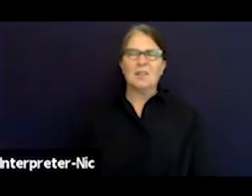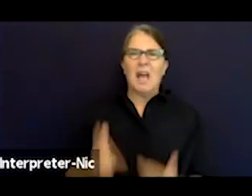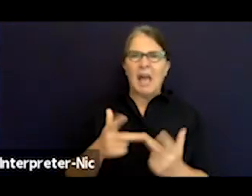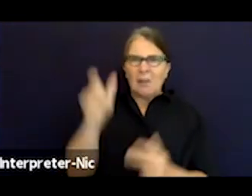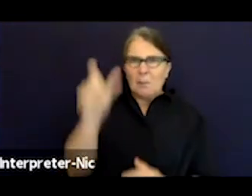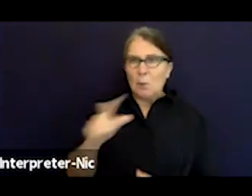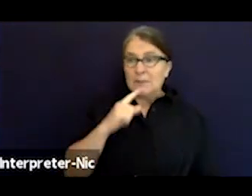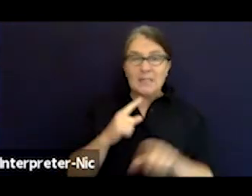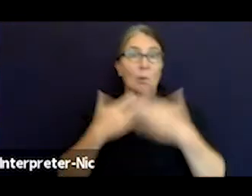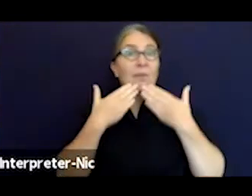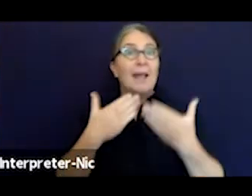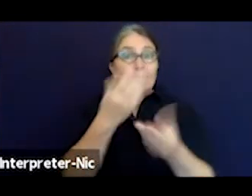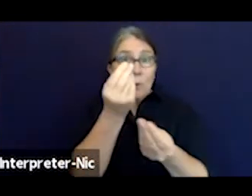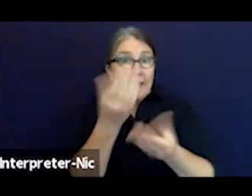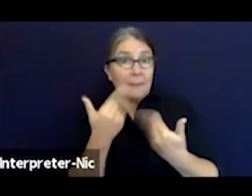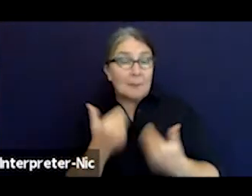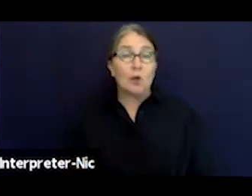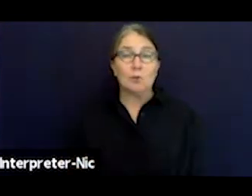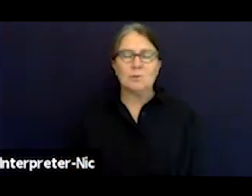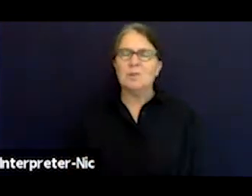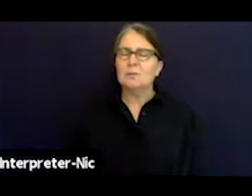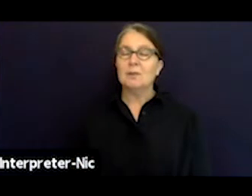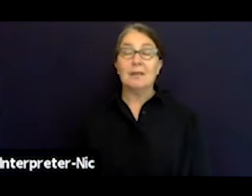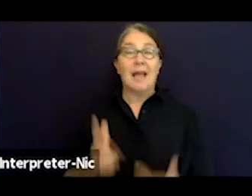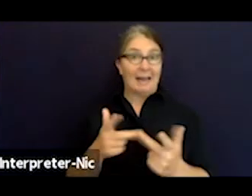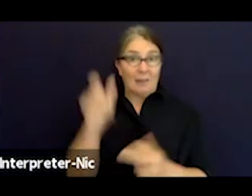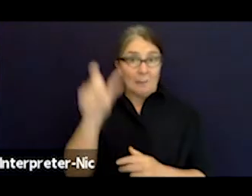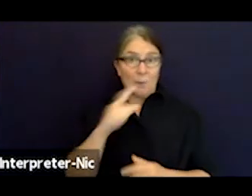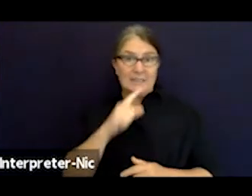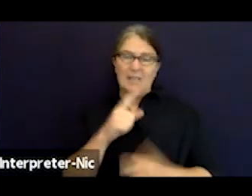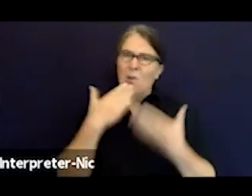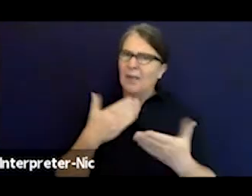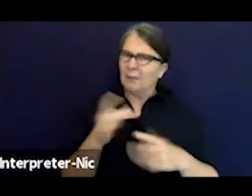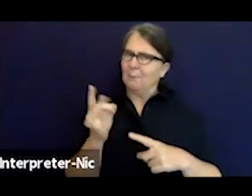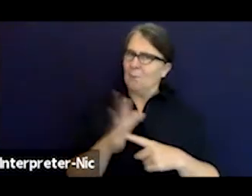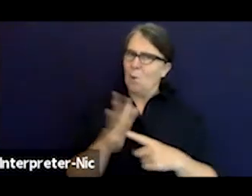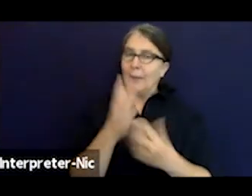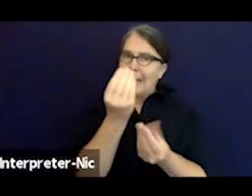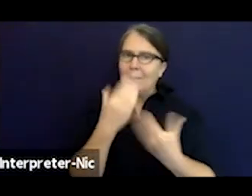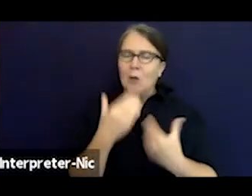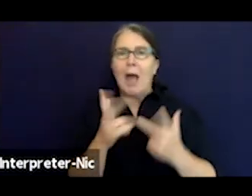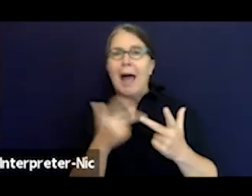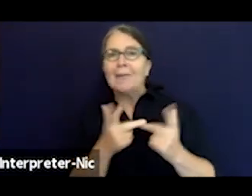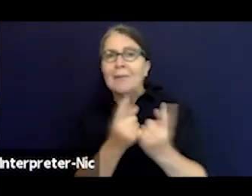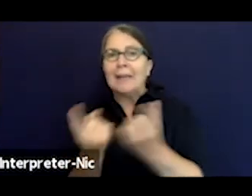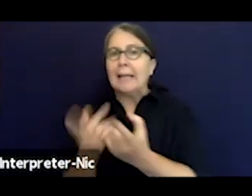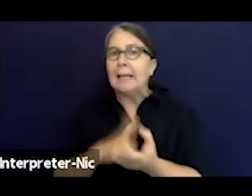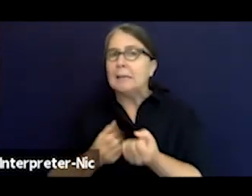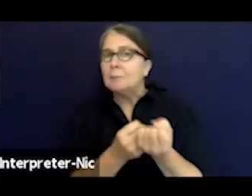Kate says, “Thank you, this is important for me to know.” Holly says, “Not a problem at all.” Raul